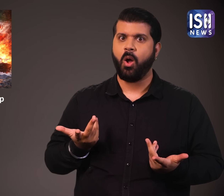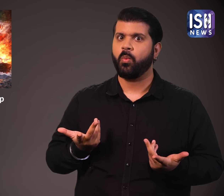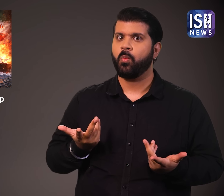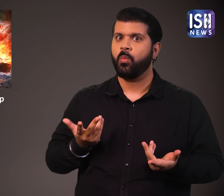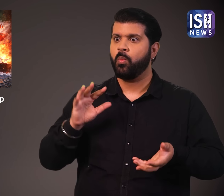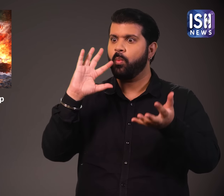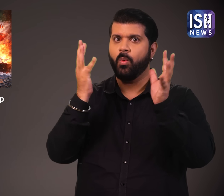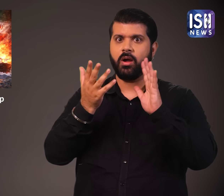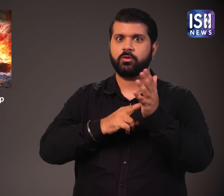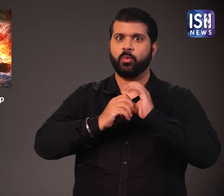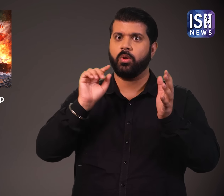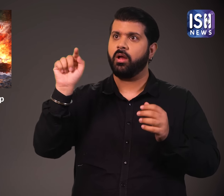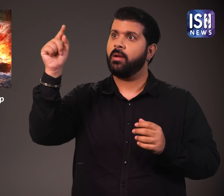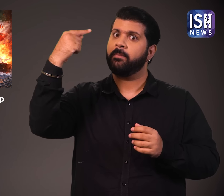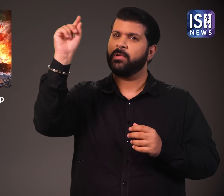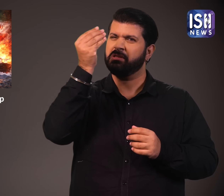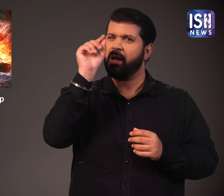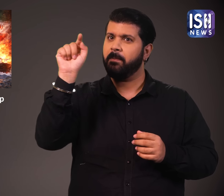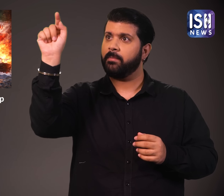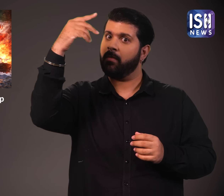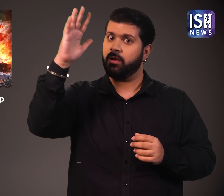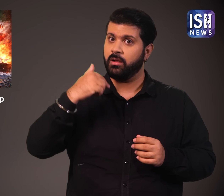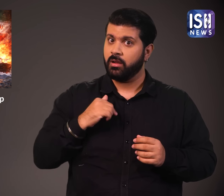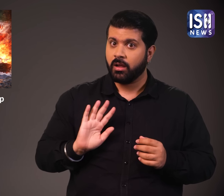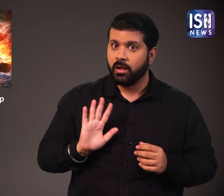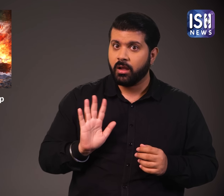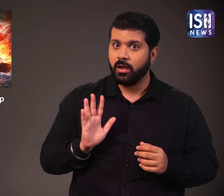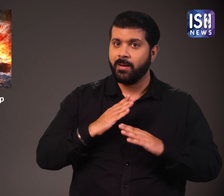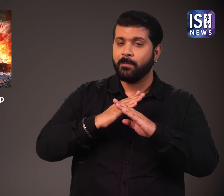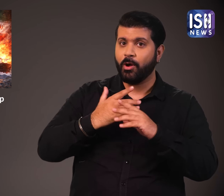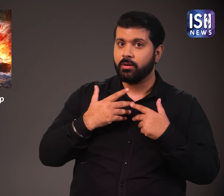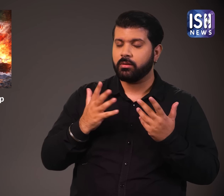They questioned why other countries are allowed to have nuclear weapons while Iran is being restricted.